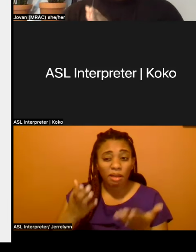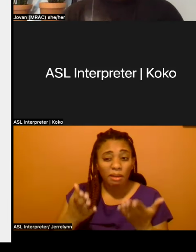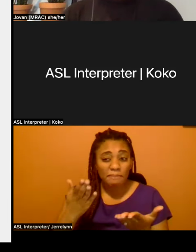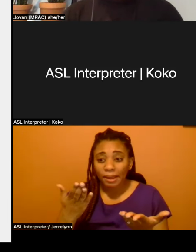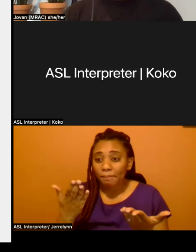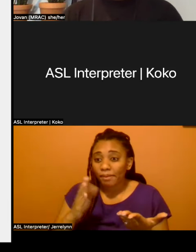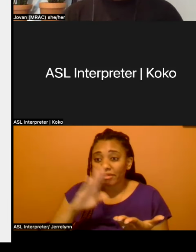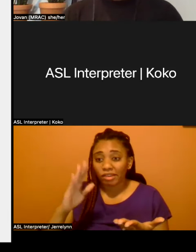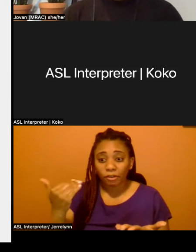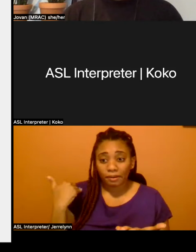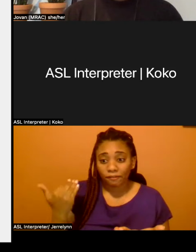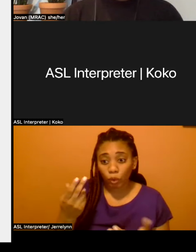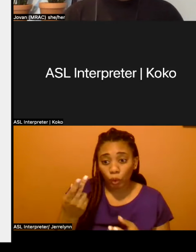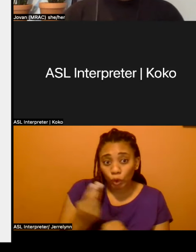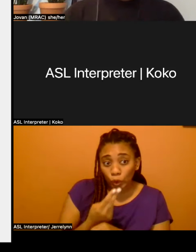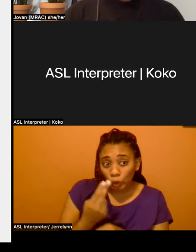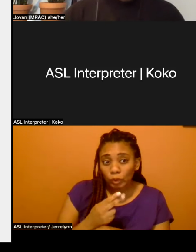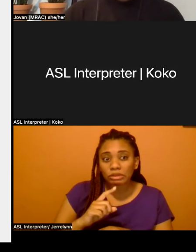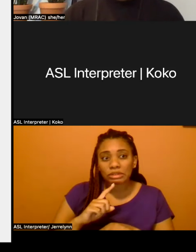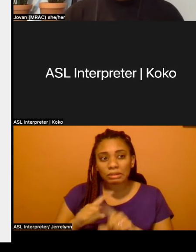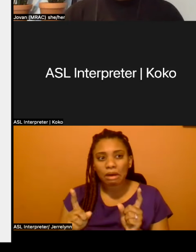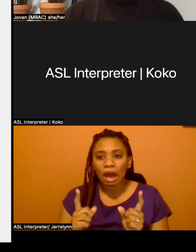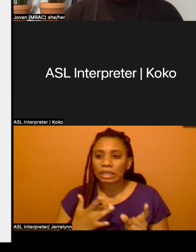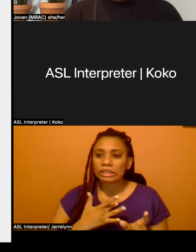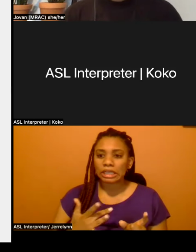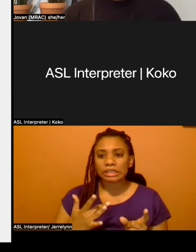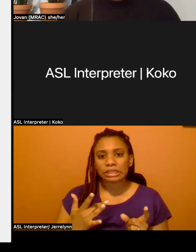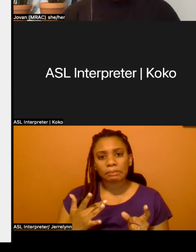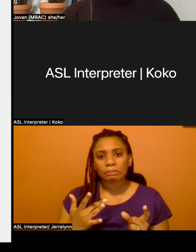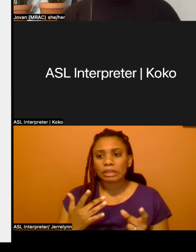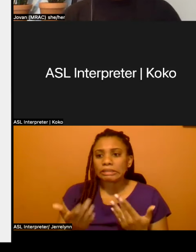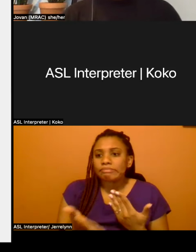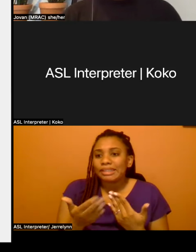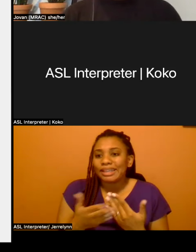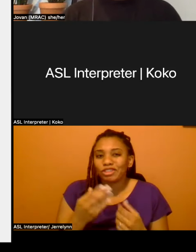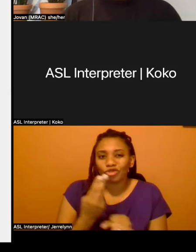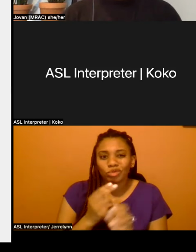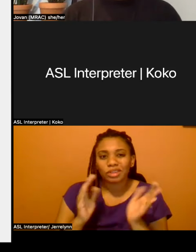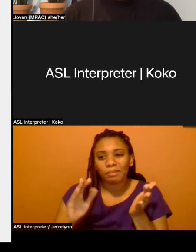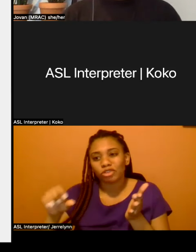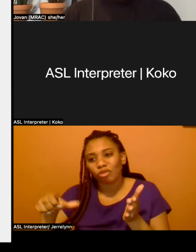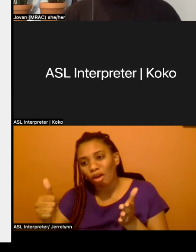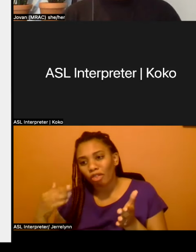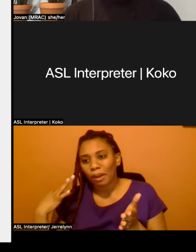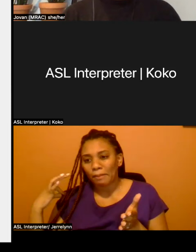We feel that it is a bit more user-friendly than our other applications, but they also offer technical support.